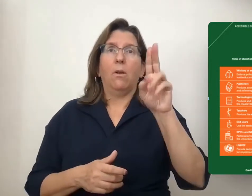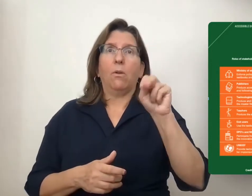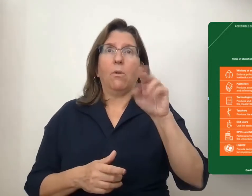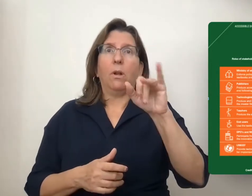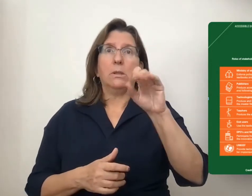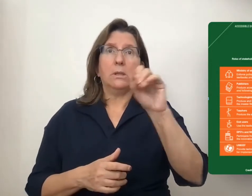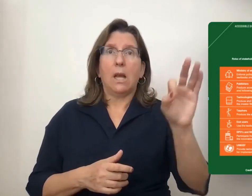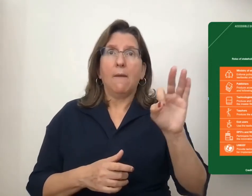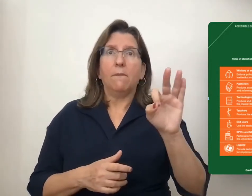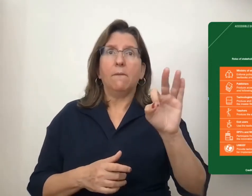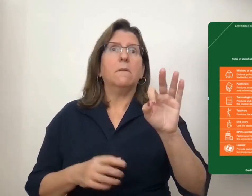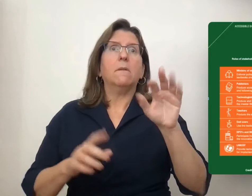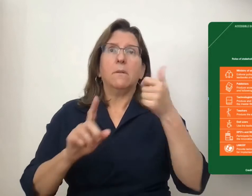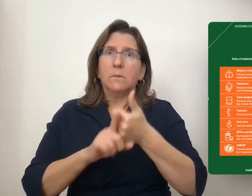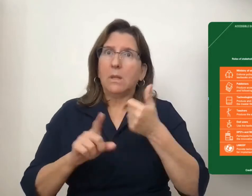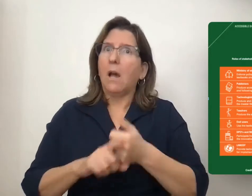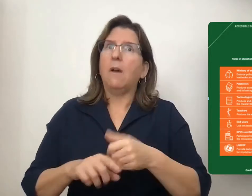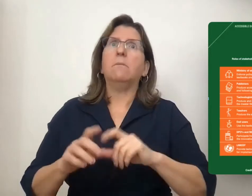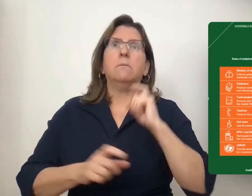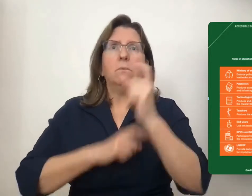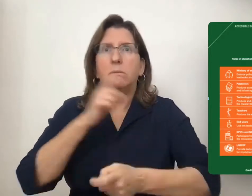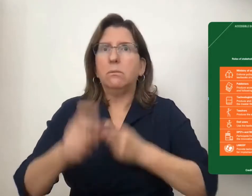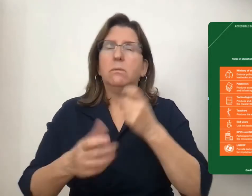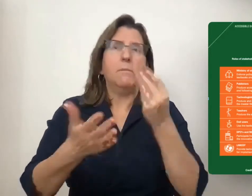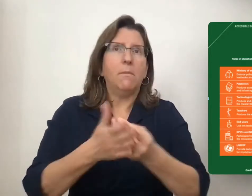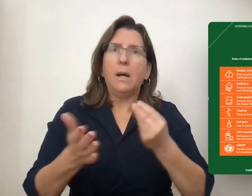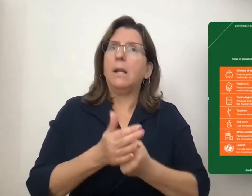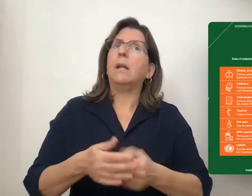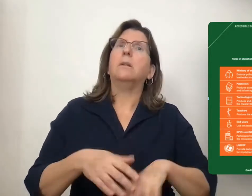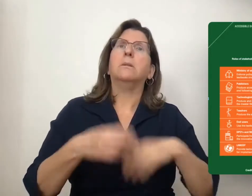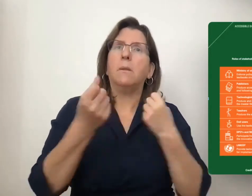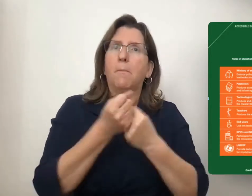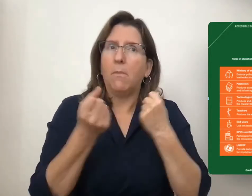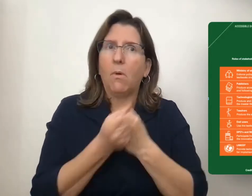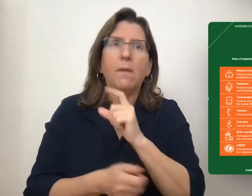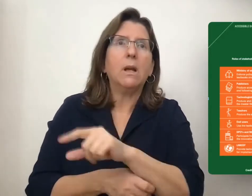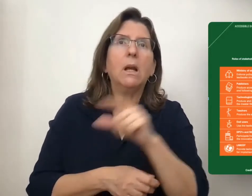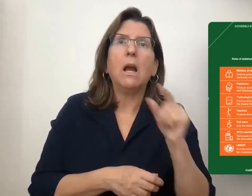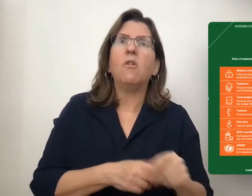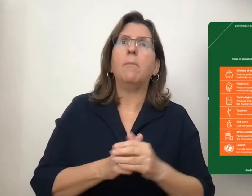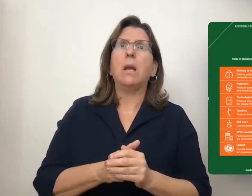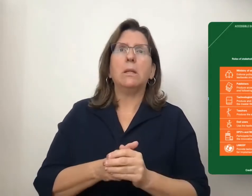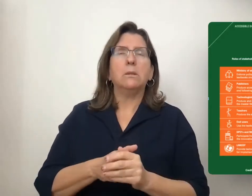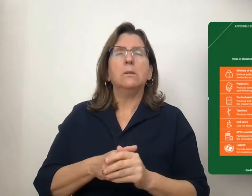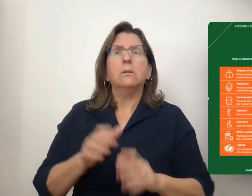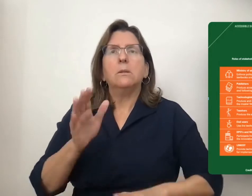The final stakeholder is UNICEF, which provides funding to governments